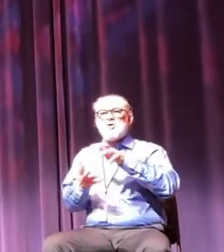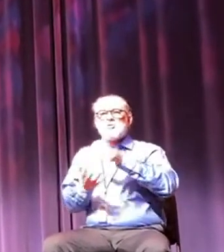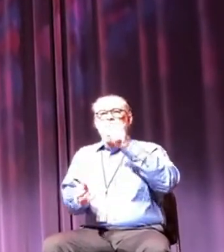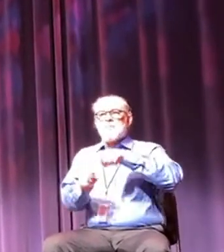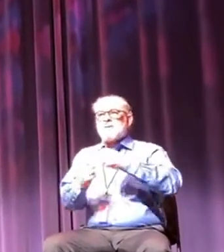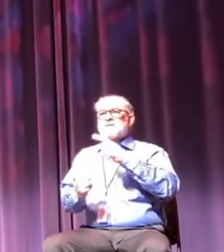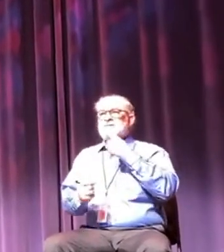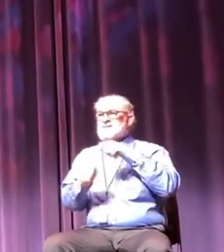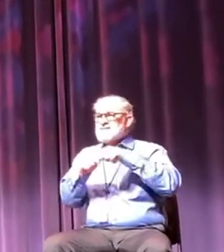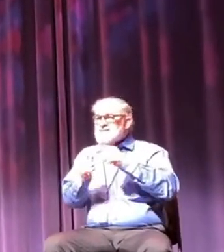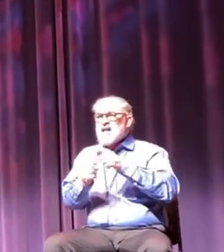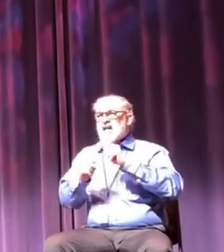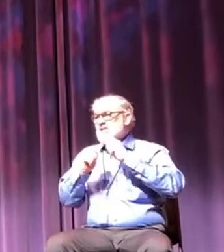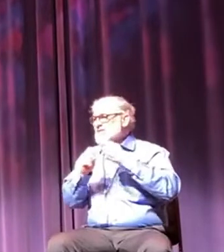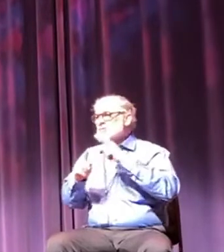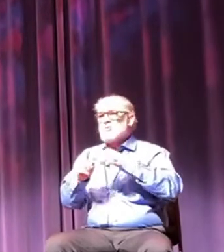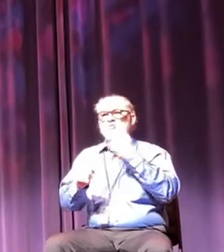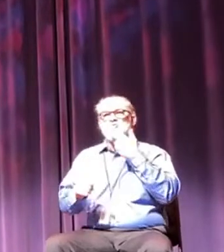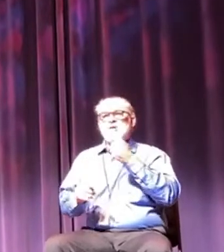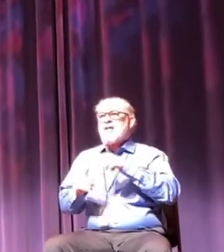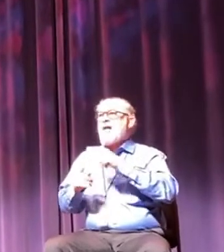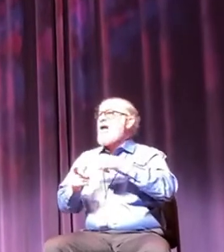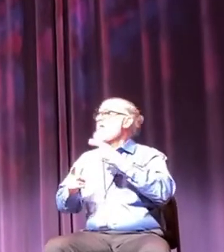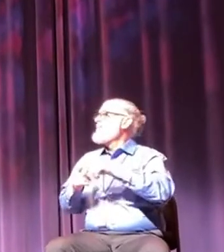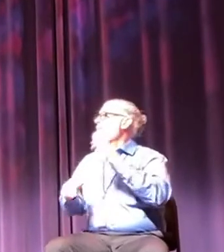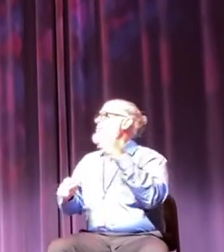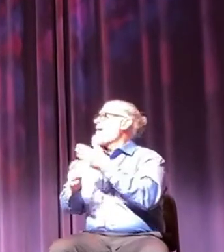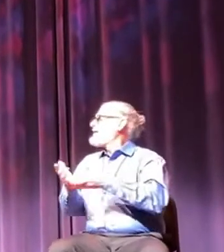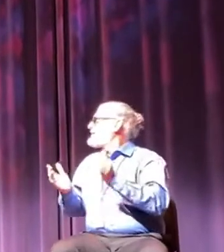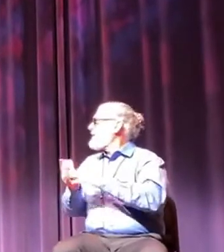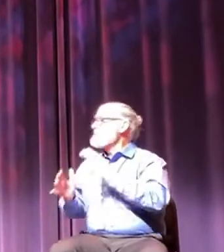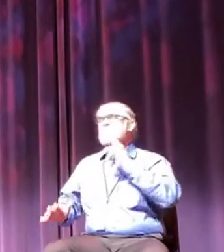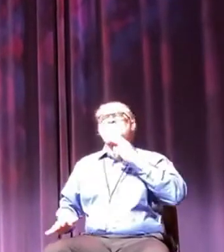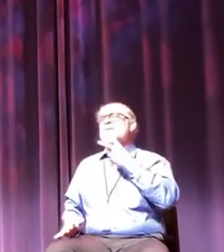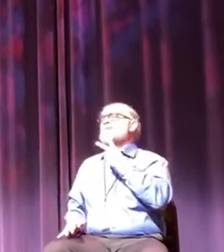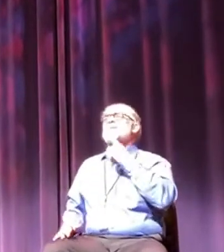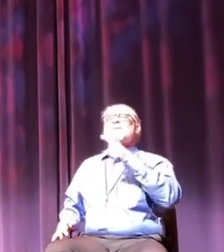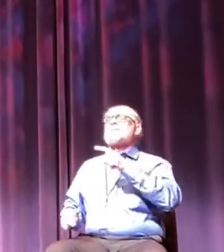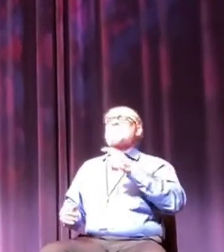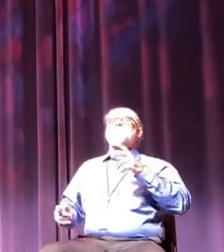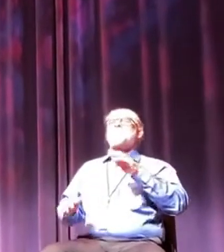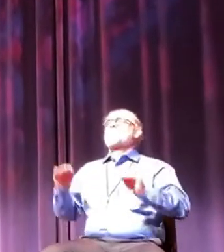snap sinew, dip tart into sweets then back again, bitterness is balanced,